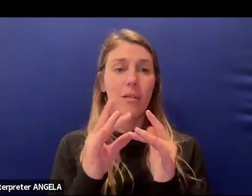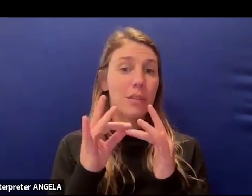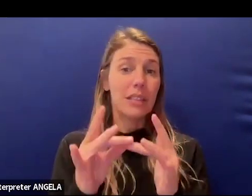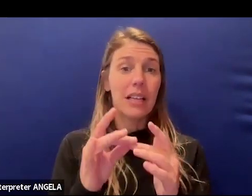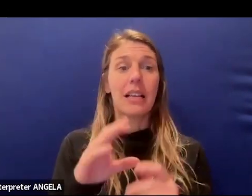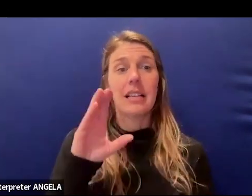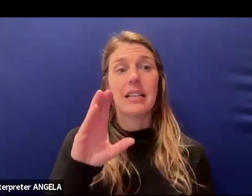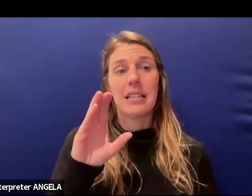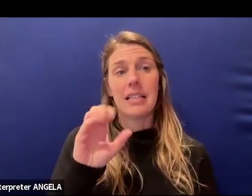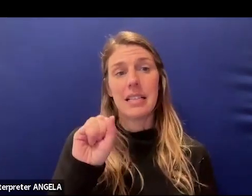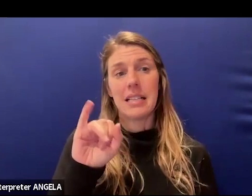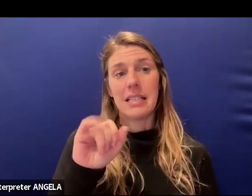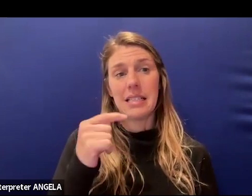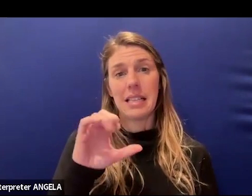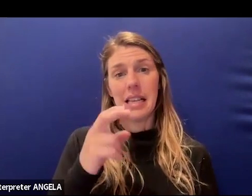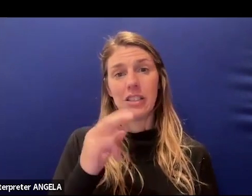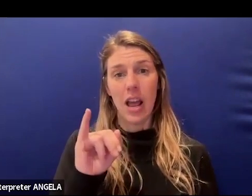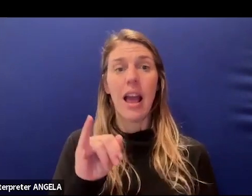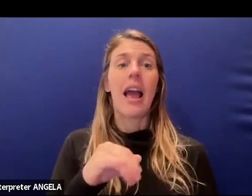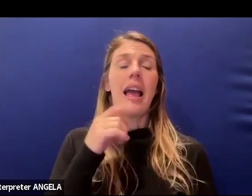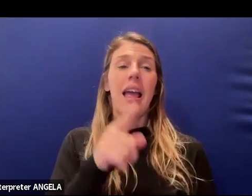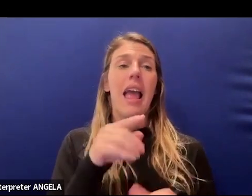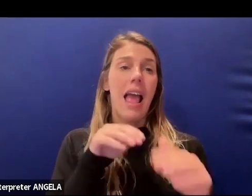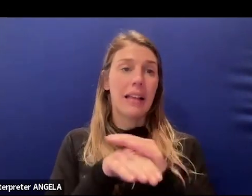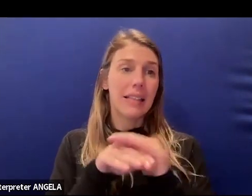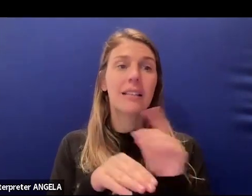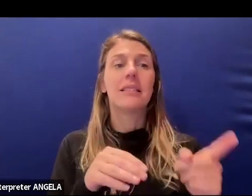guide put out by SIGACCESS, which has great resources on it.